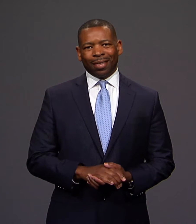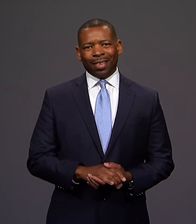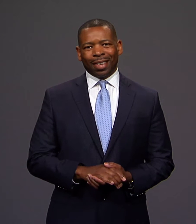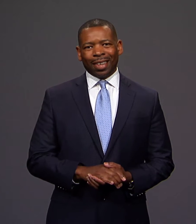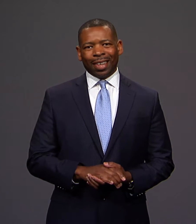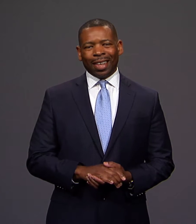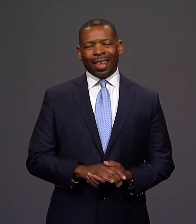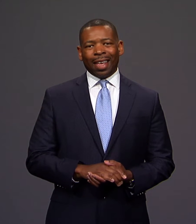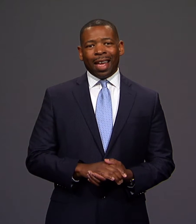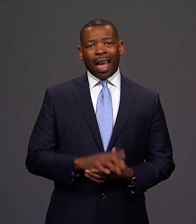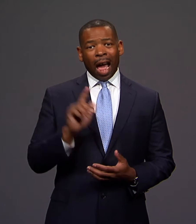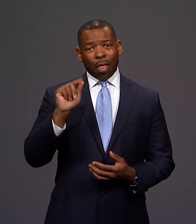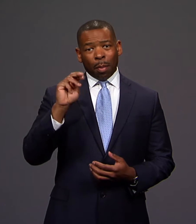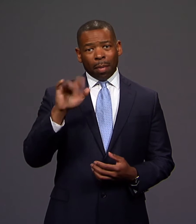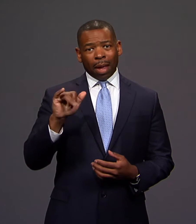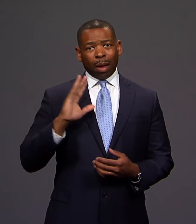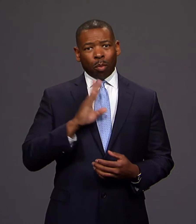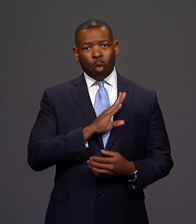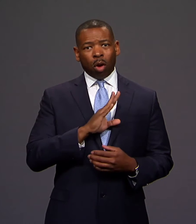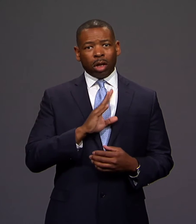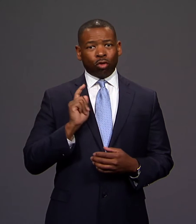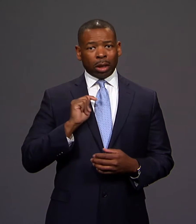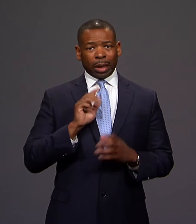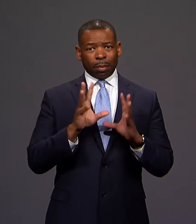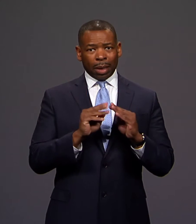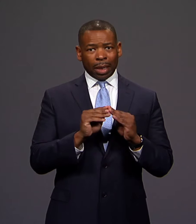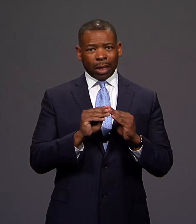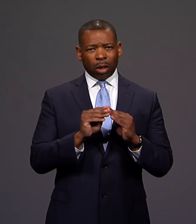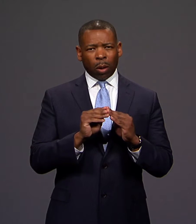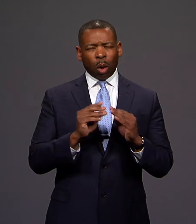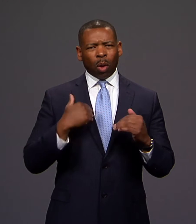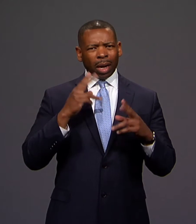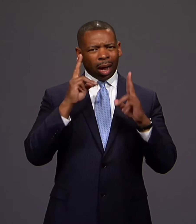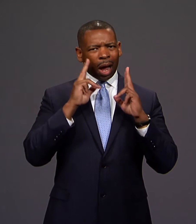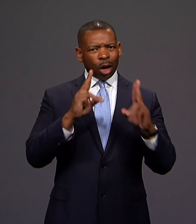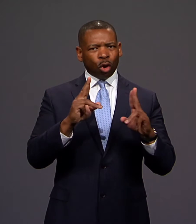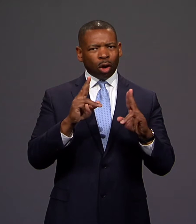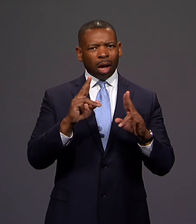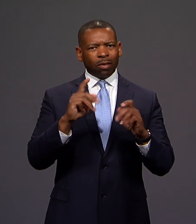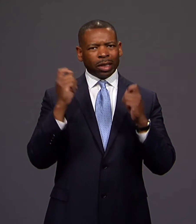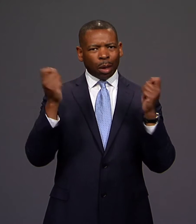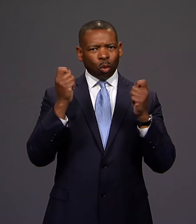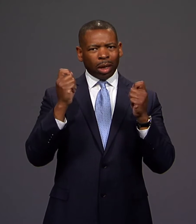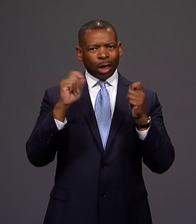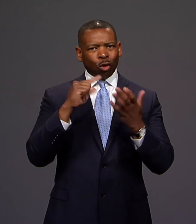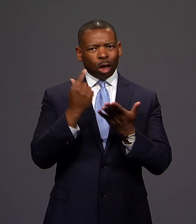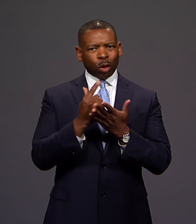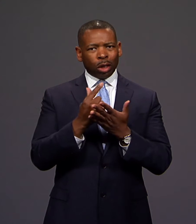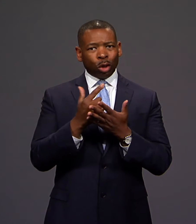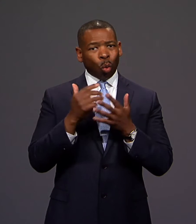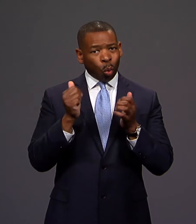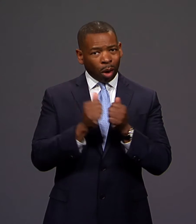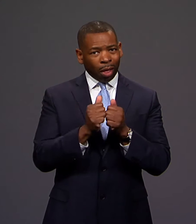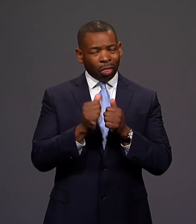At the May Board of Trustees meeting, we had the honor of celebrating Commencement along